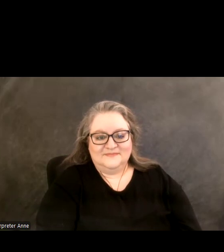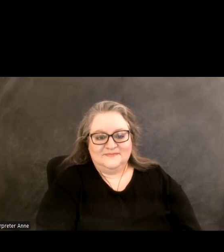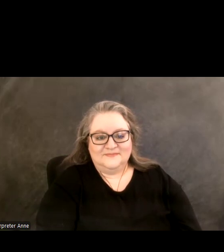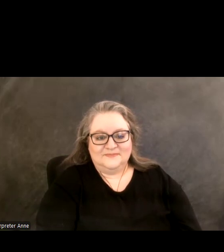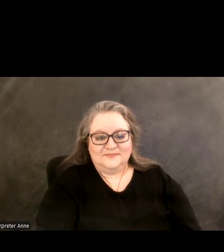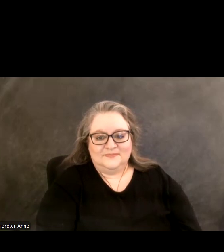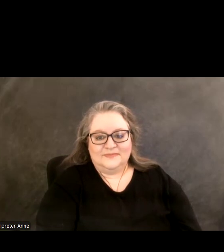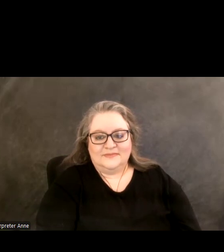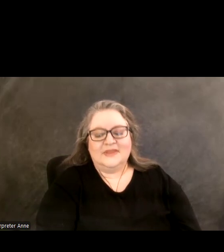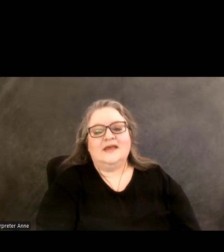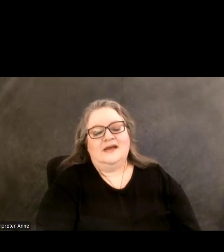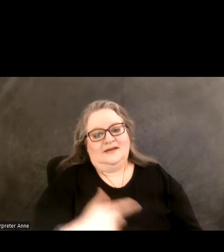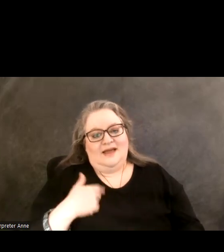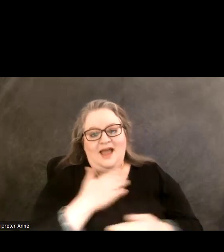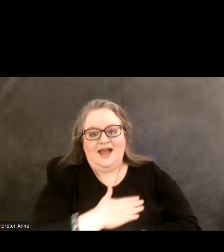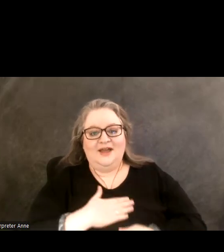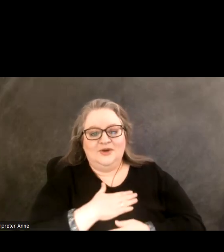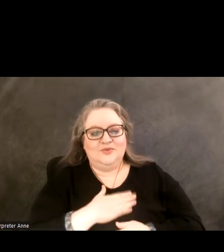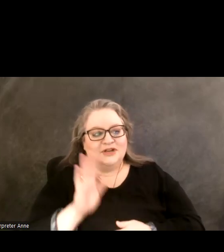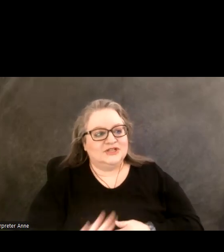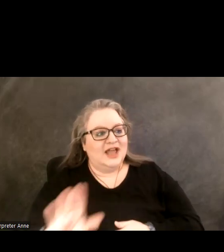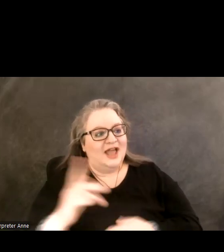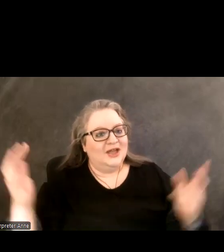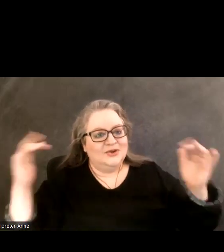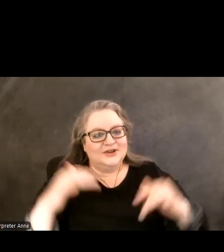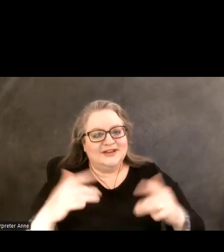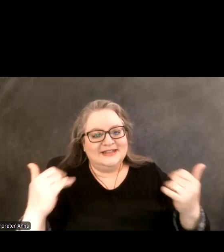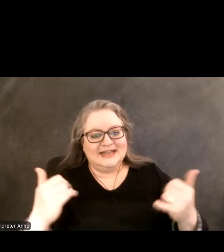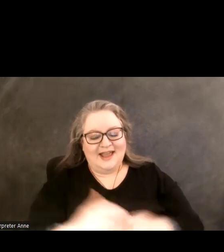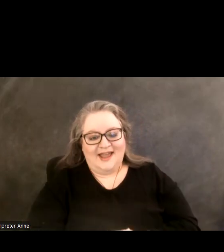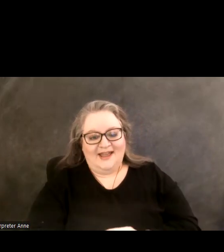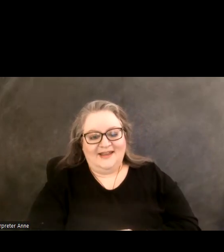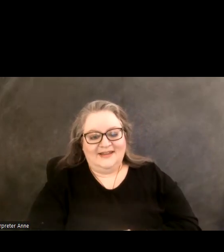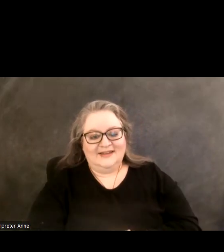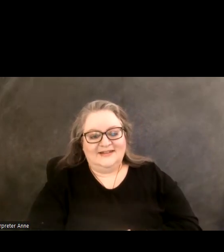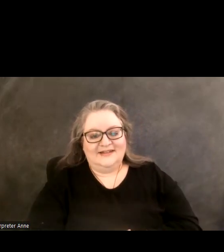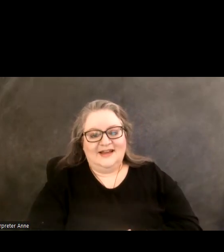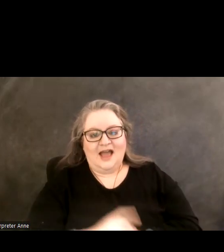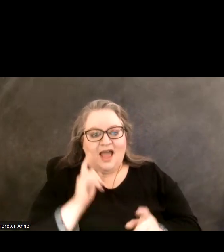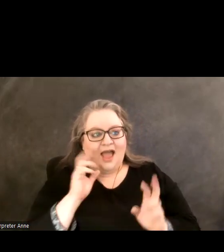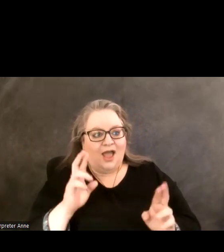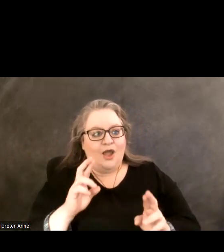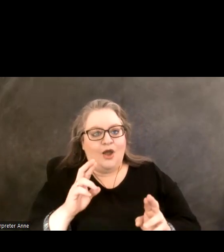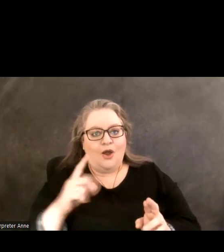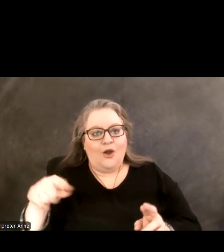Oh, I very much appreciate everyone's presence today. I Hope that you got something valuable from this. I